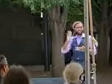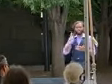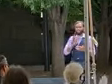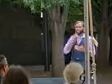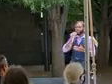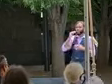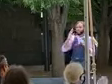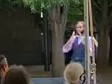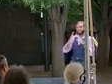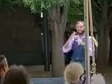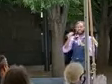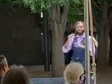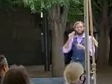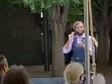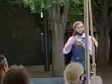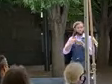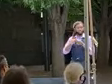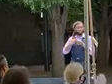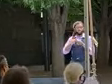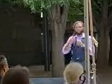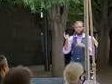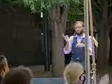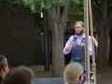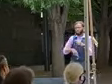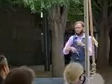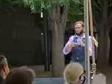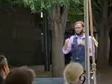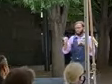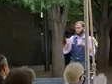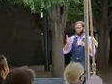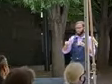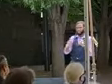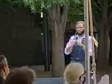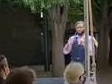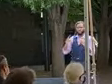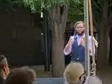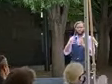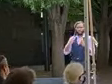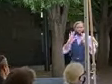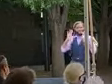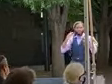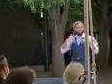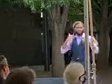and particularly could not have gotten it done without a wonderful young Professor over here,